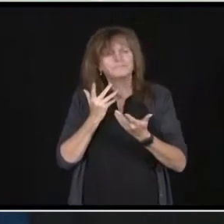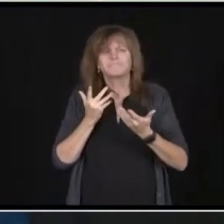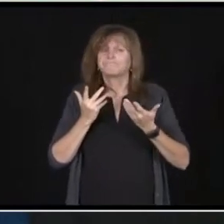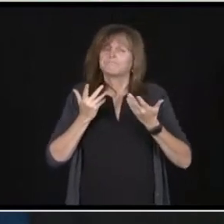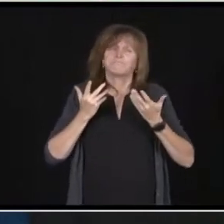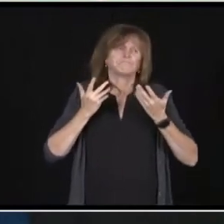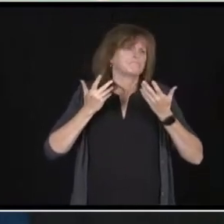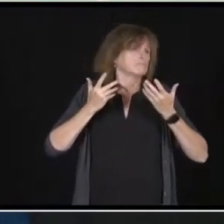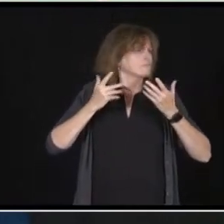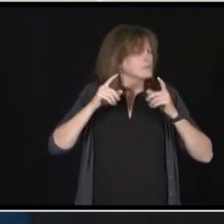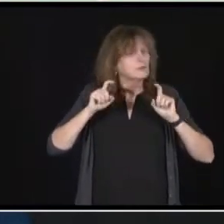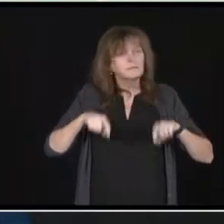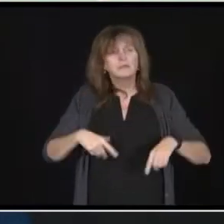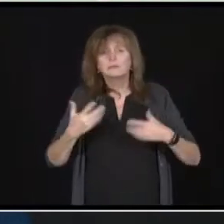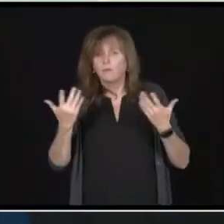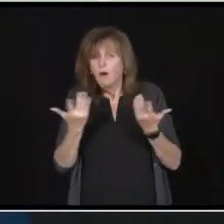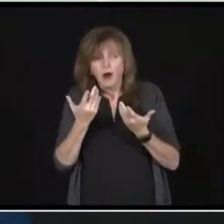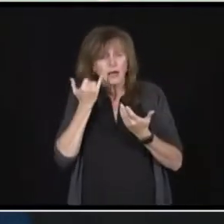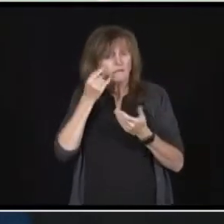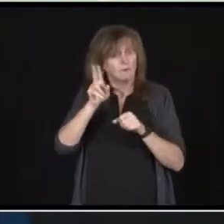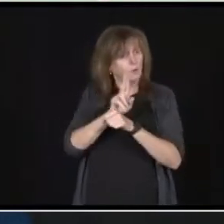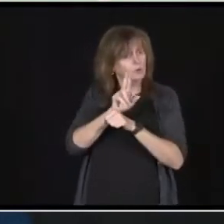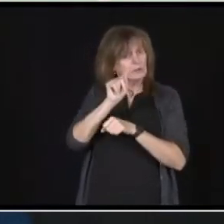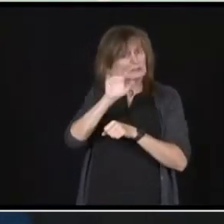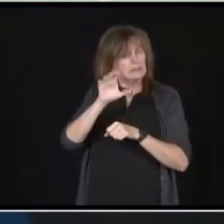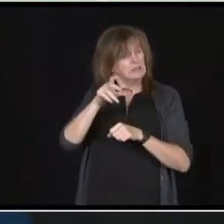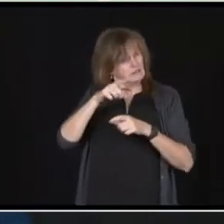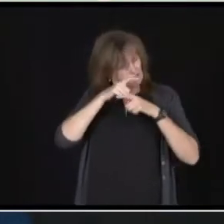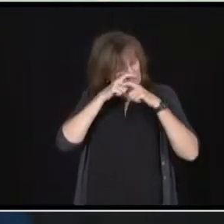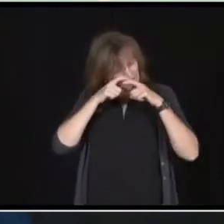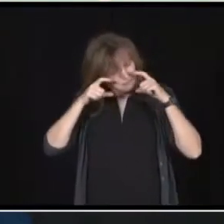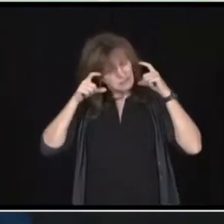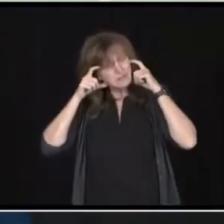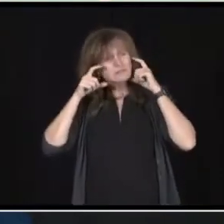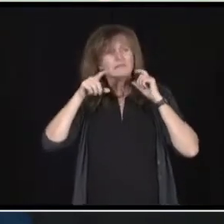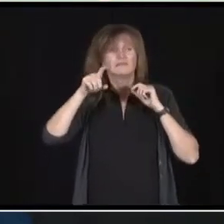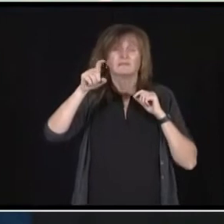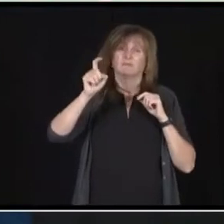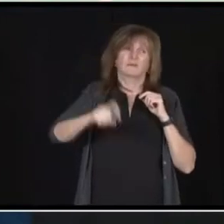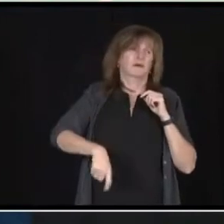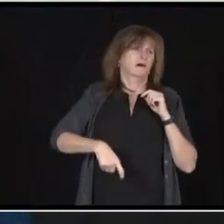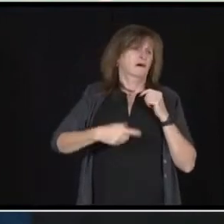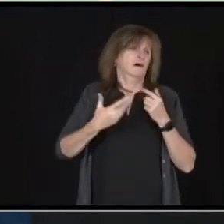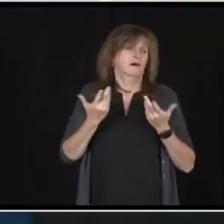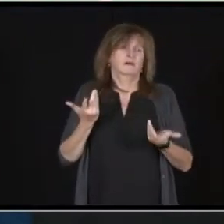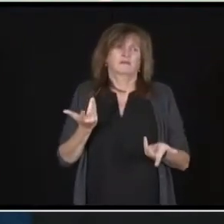I think obviously meet everyone who gets on public transit to be wearing a mask. That is required.